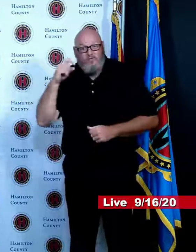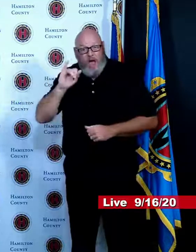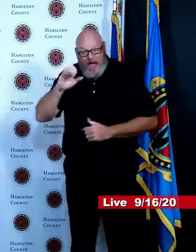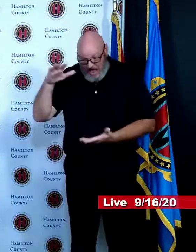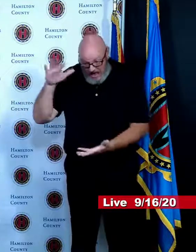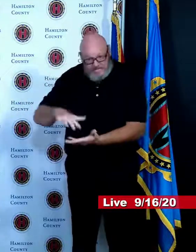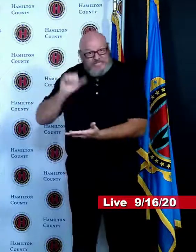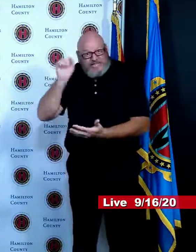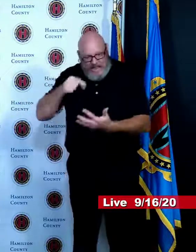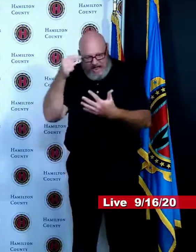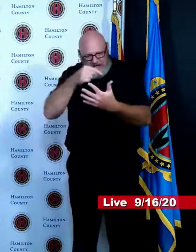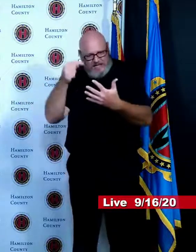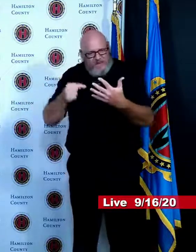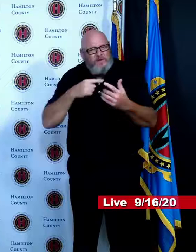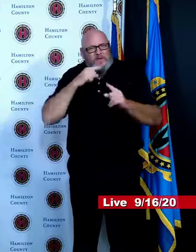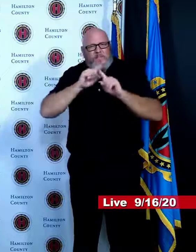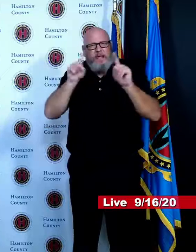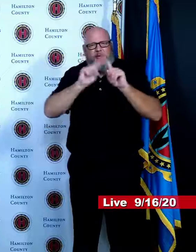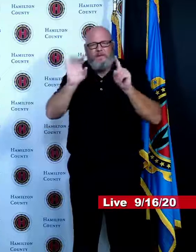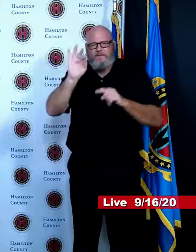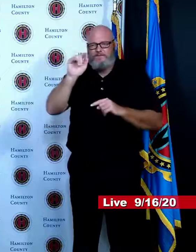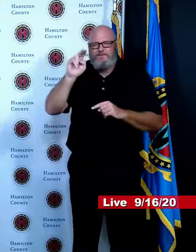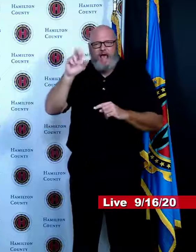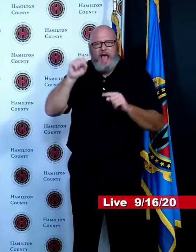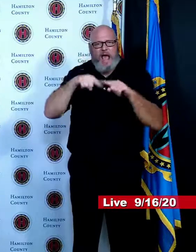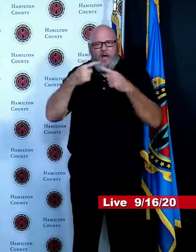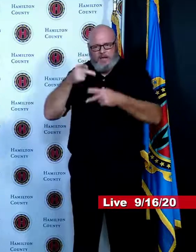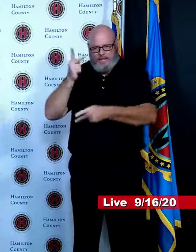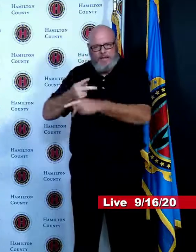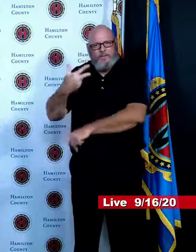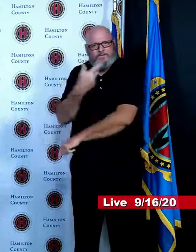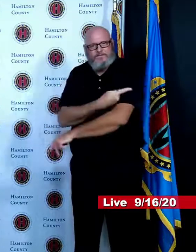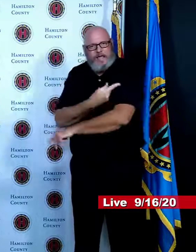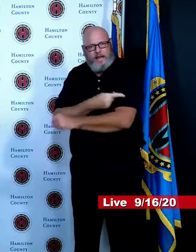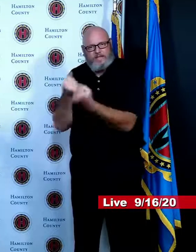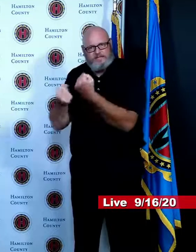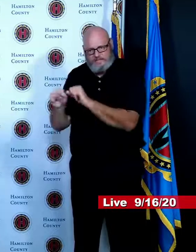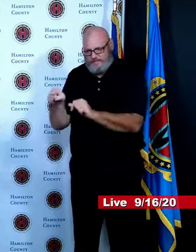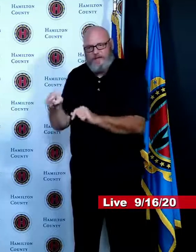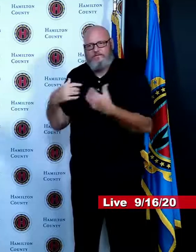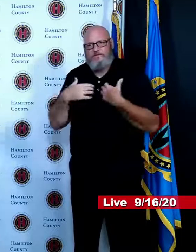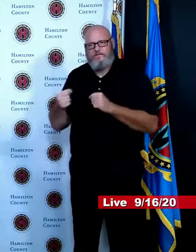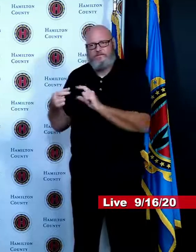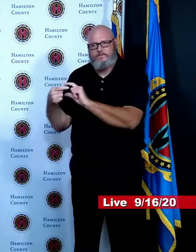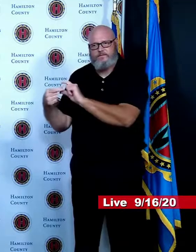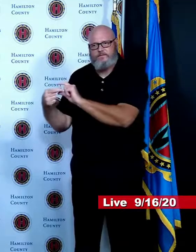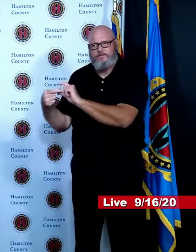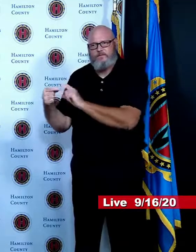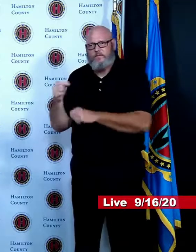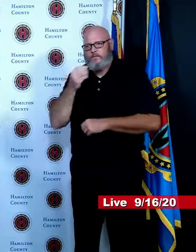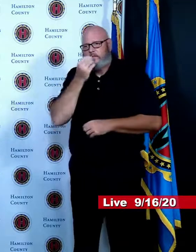that all vaccines including these have about a six hour life at room temperature okay and we do